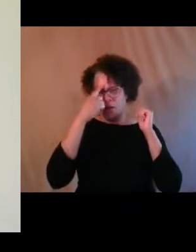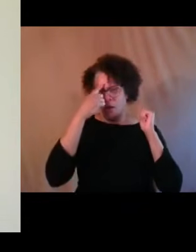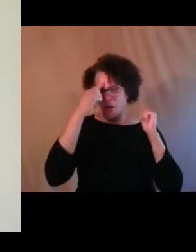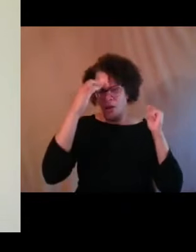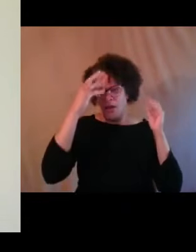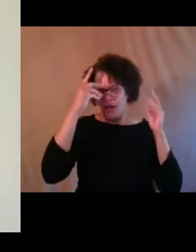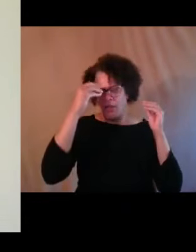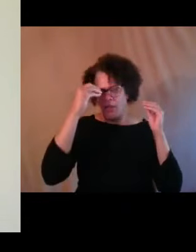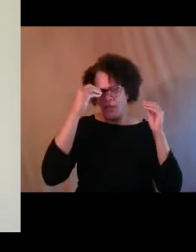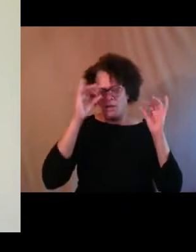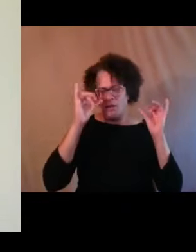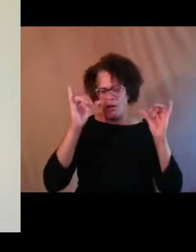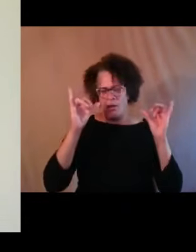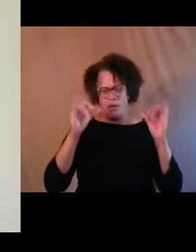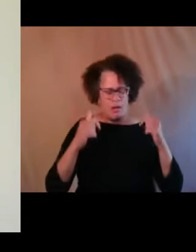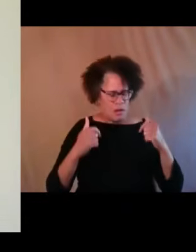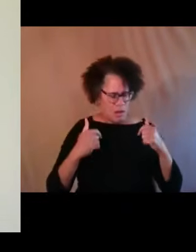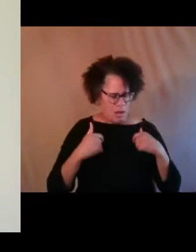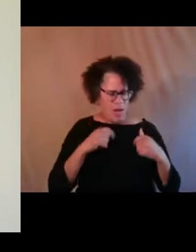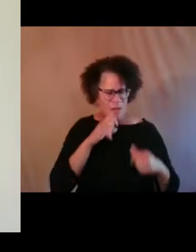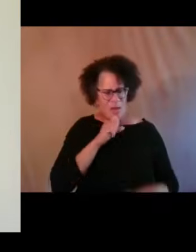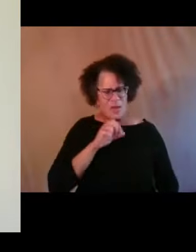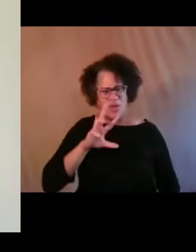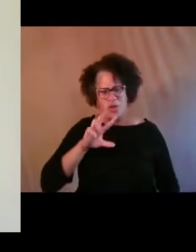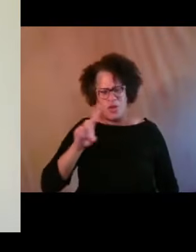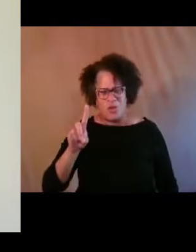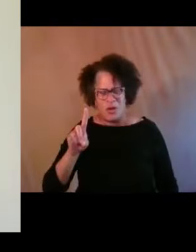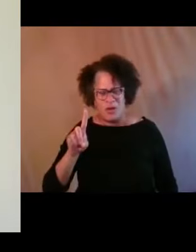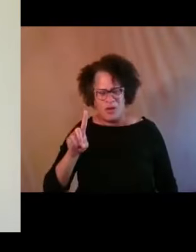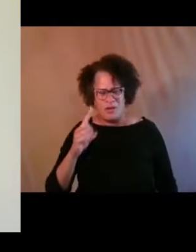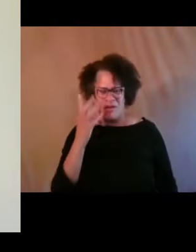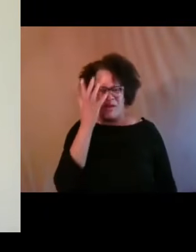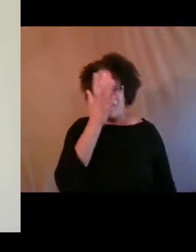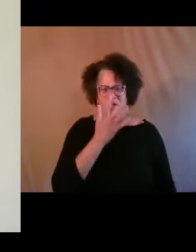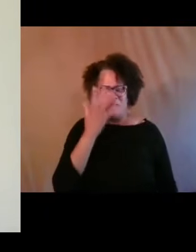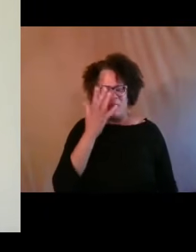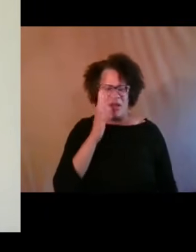I am 31. Just look at my brown little knees.